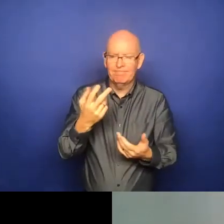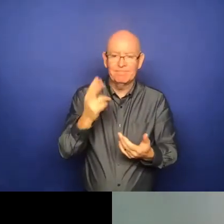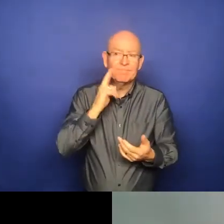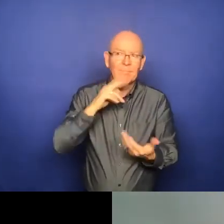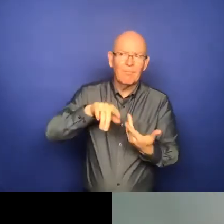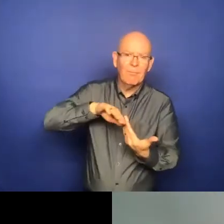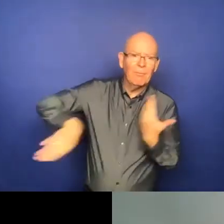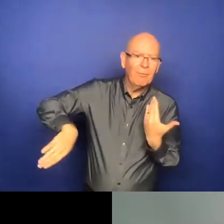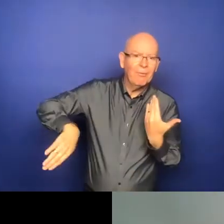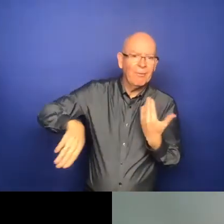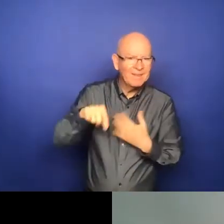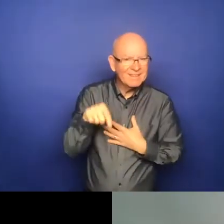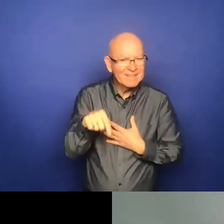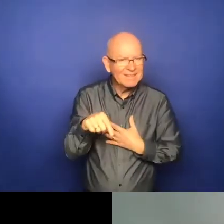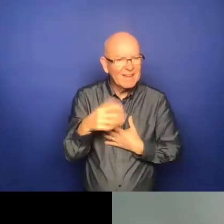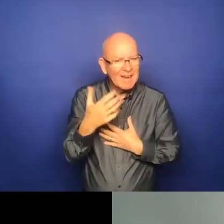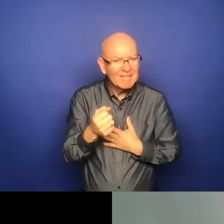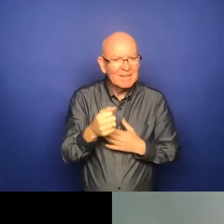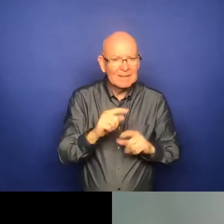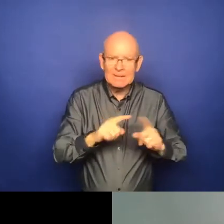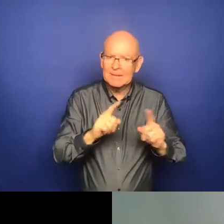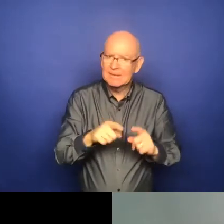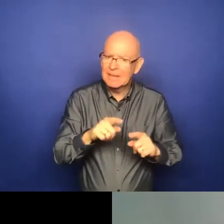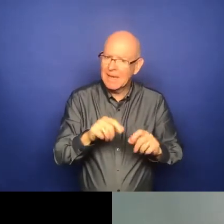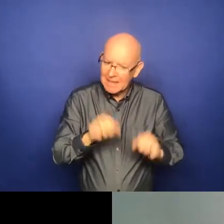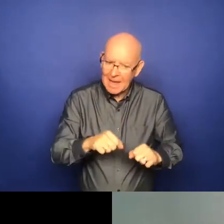and when we are developing these data collections, this needs